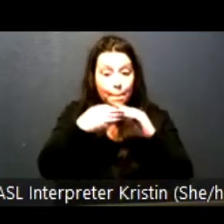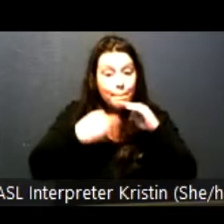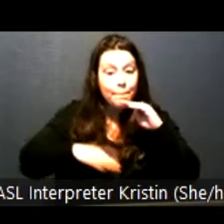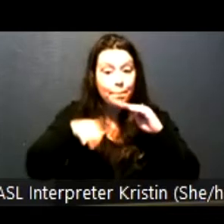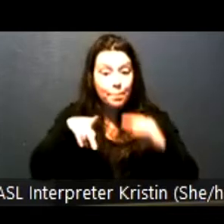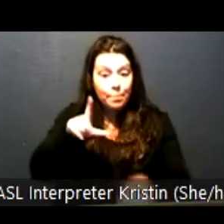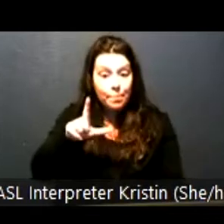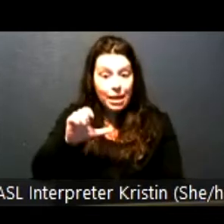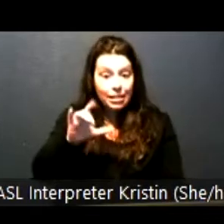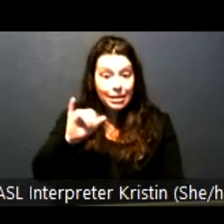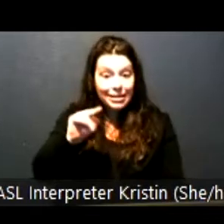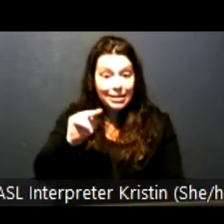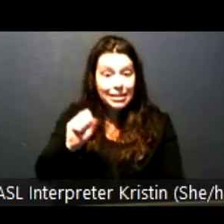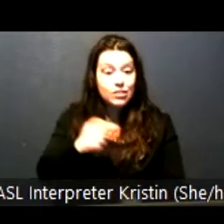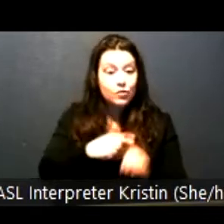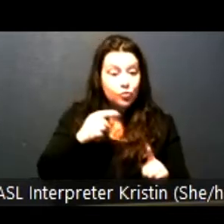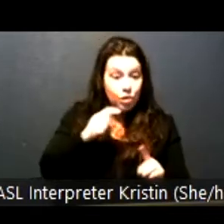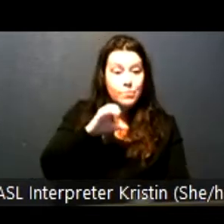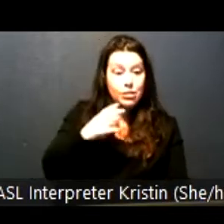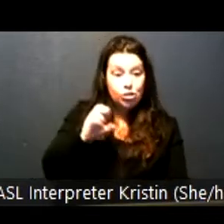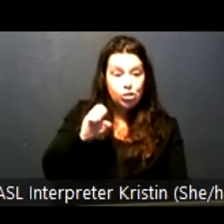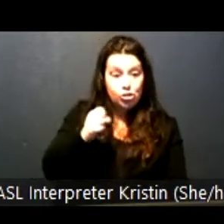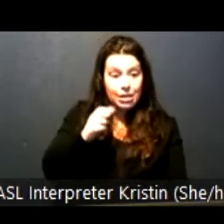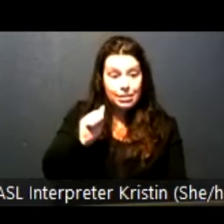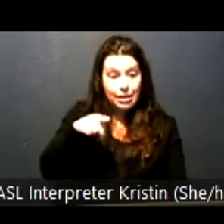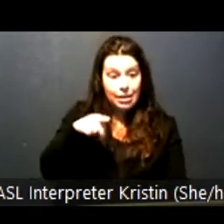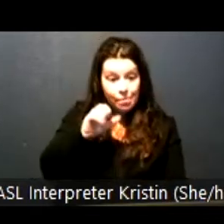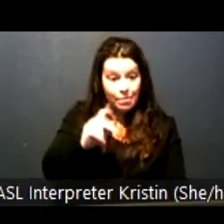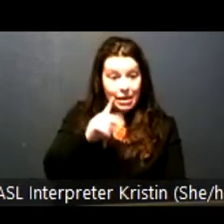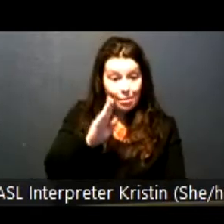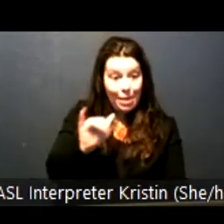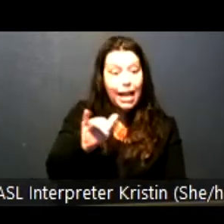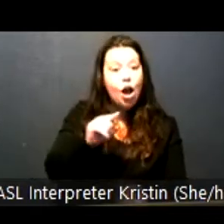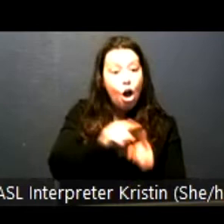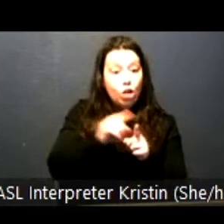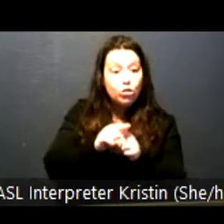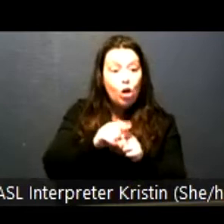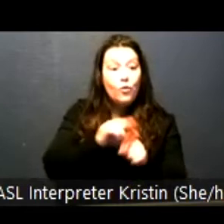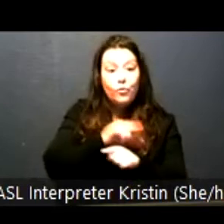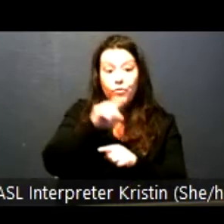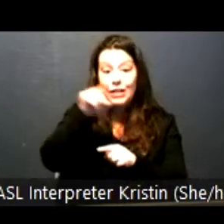so I’m really delighted to see a person from Cuba in the audience today. But we usually can't